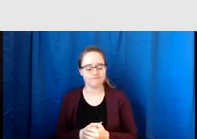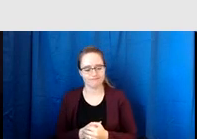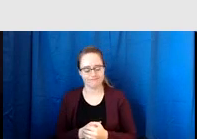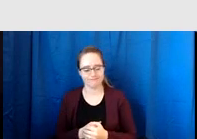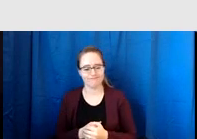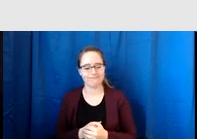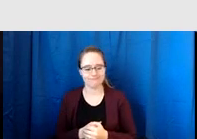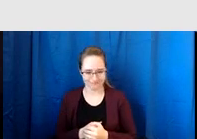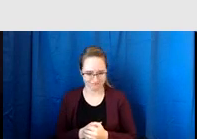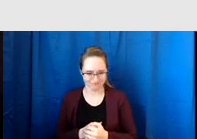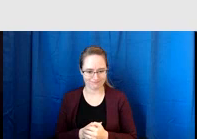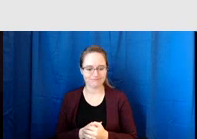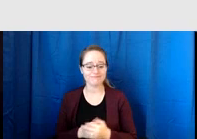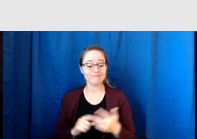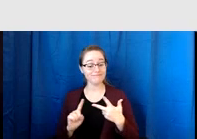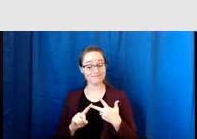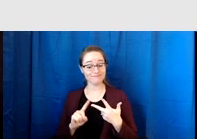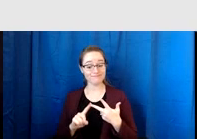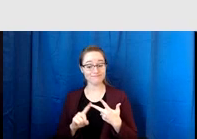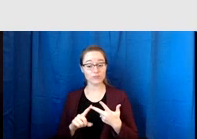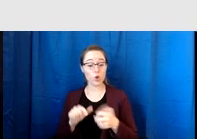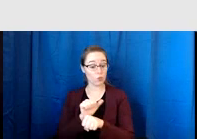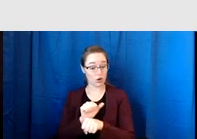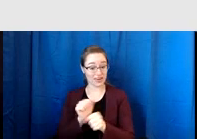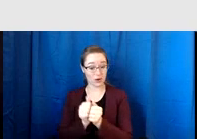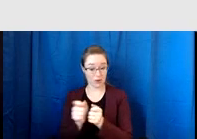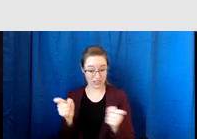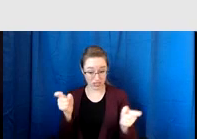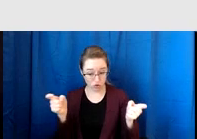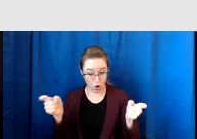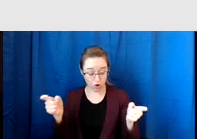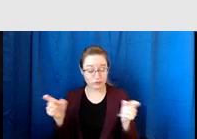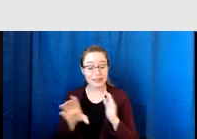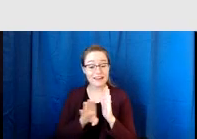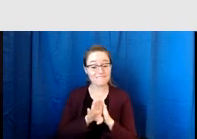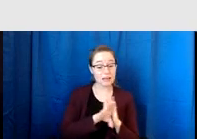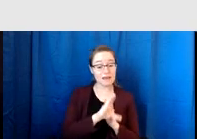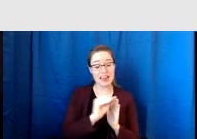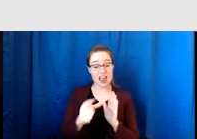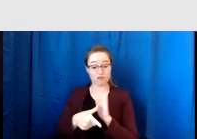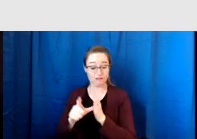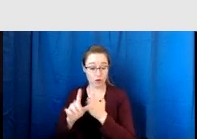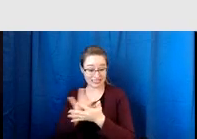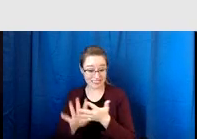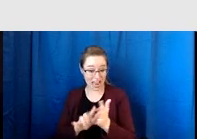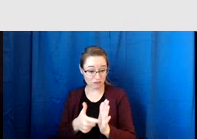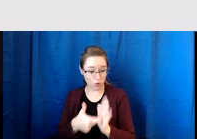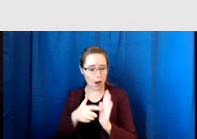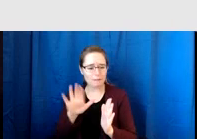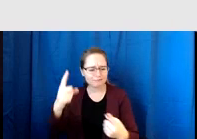And when working with controls, when developing and reviewing the design requirements, consider whether the control being used